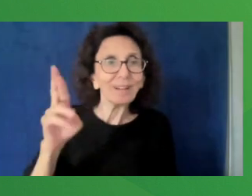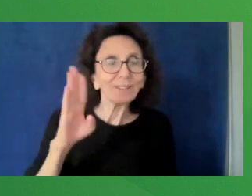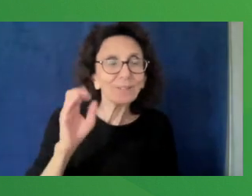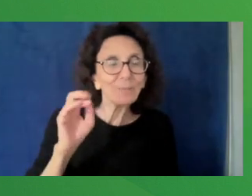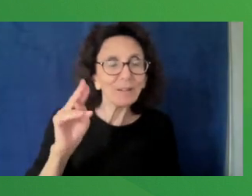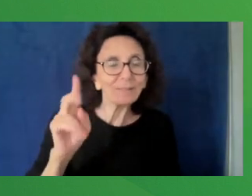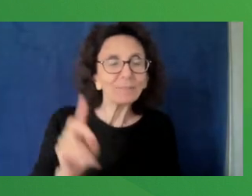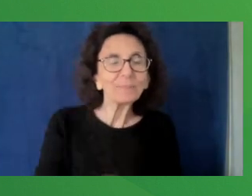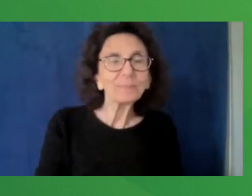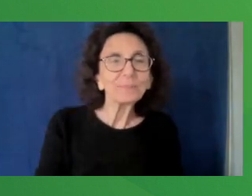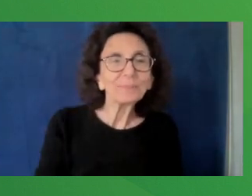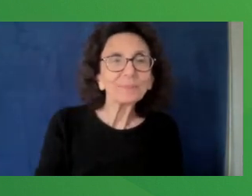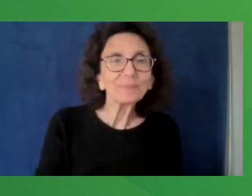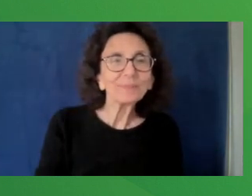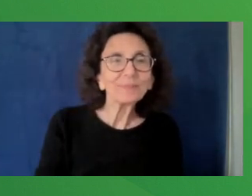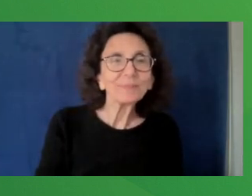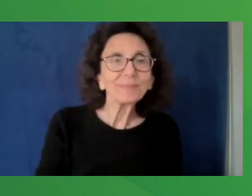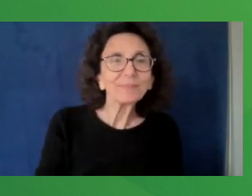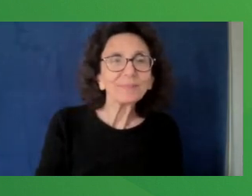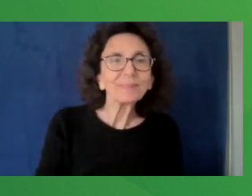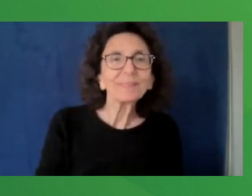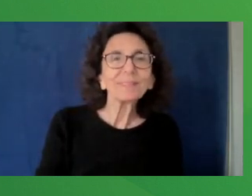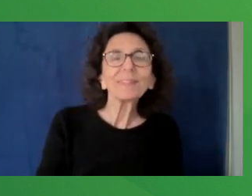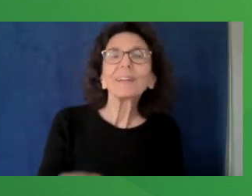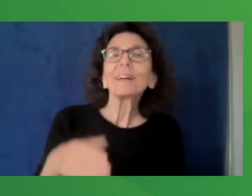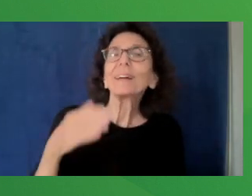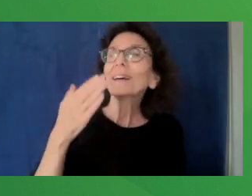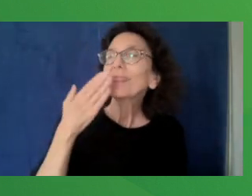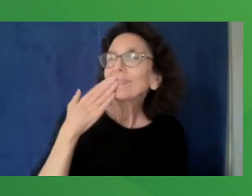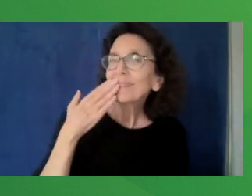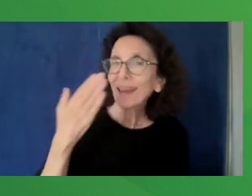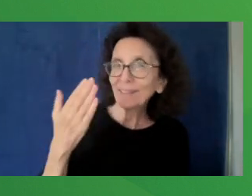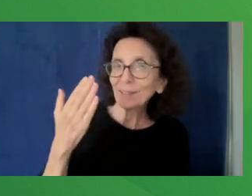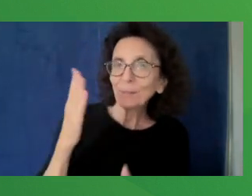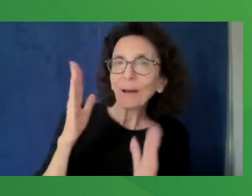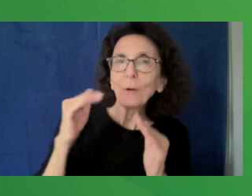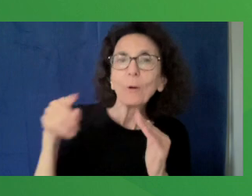Thank you so much. I hope you enjoyed those wonderful artifacts. You got a sample, you